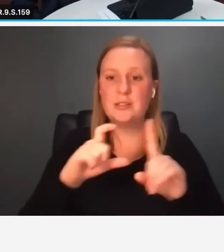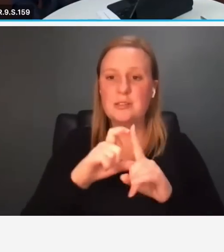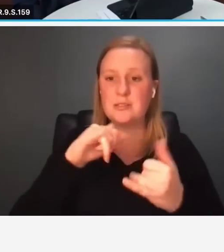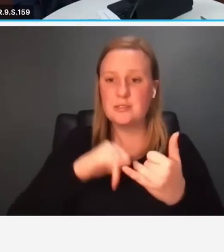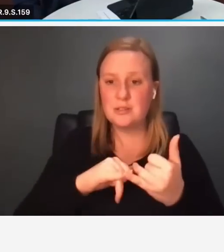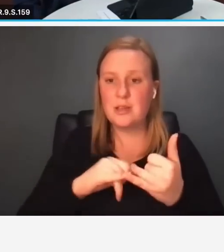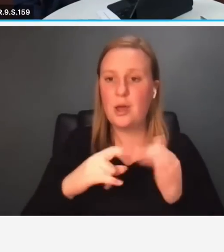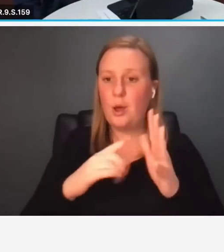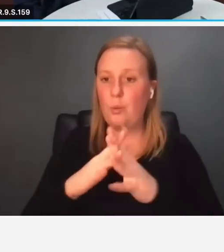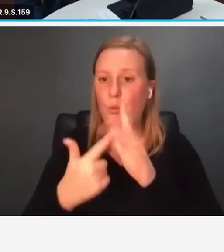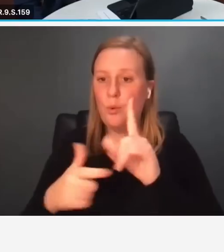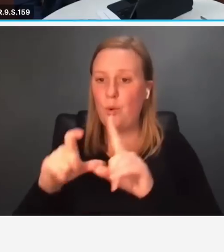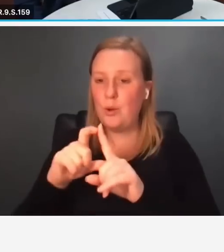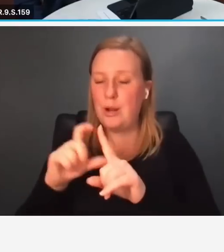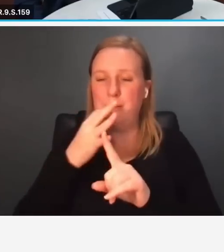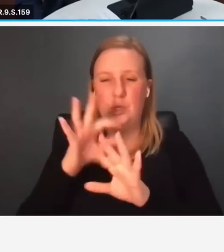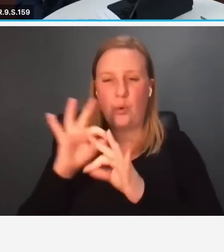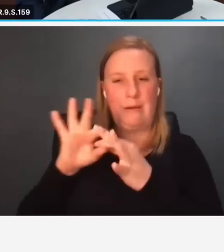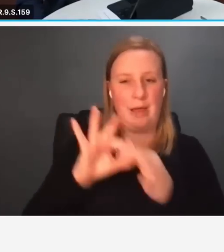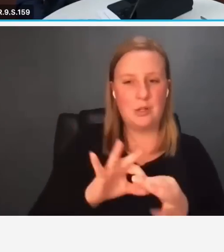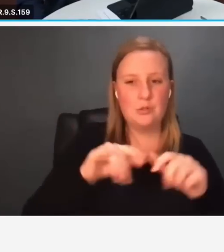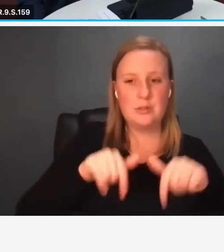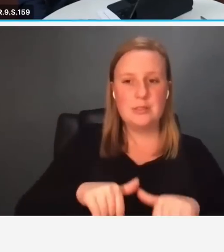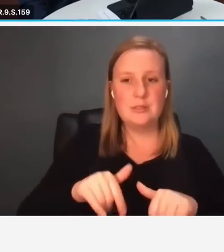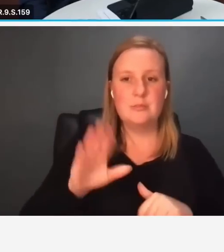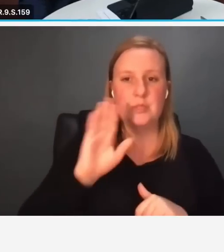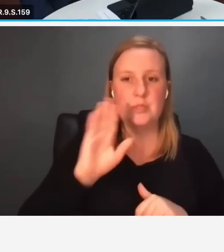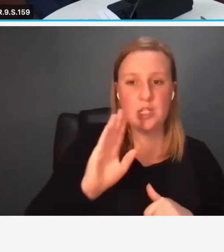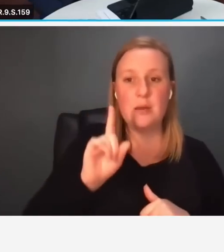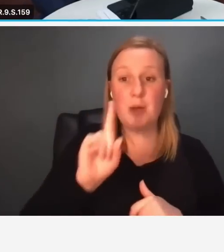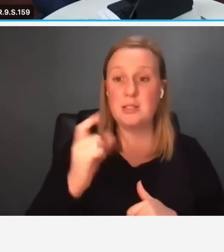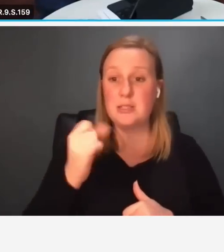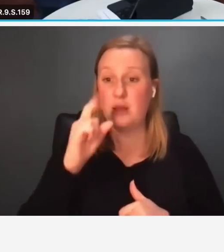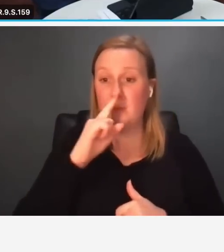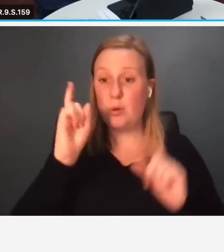but to the extent people are worrying still about the two hour minimum awards.